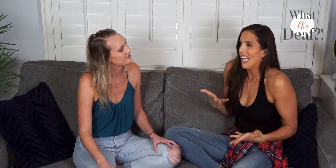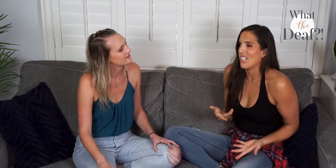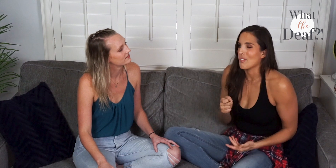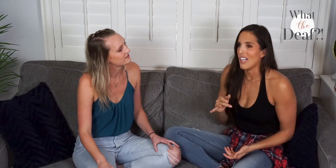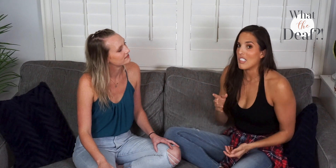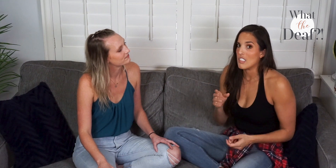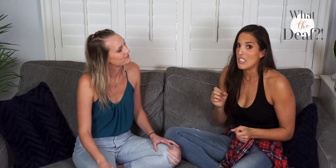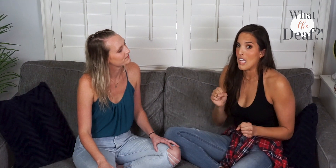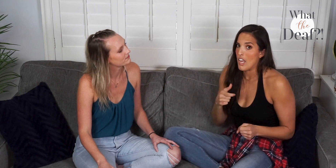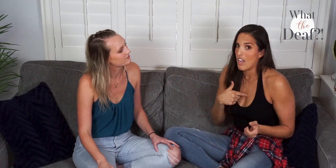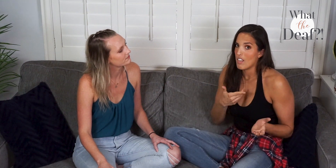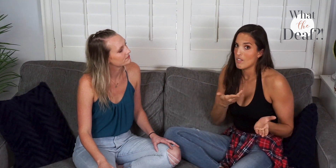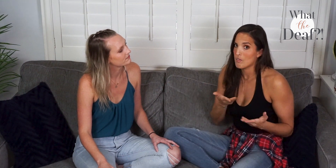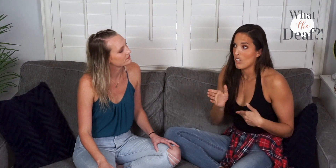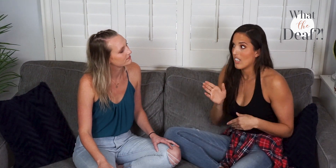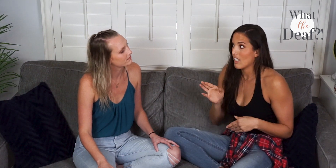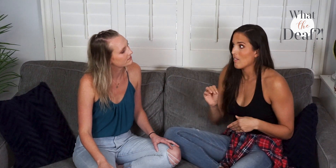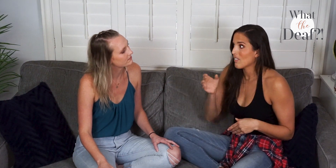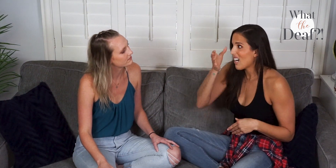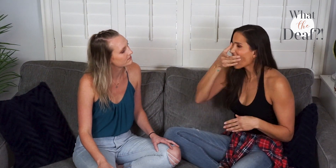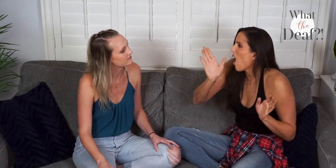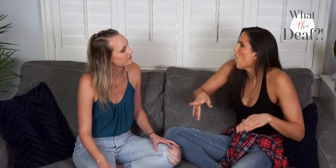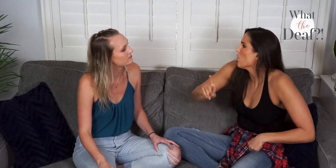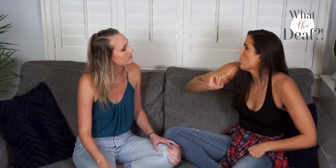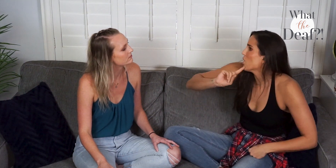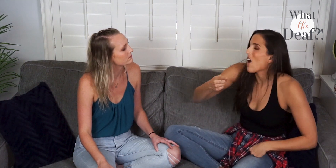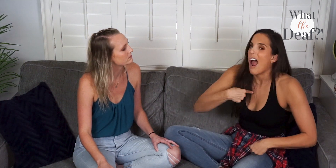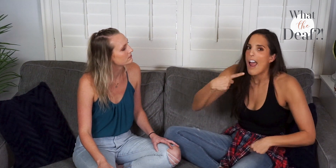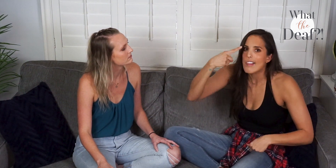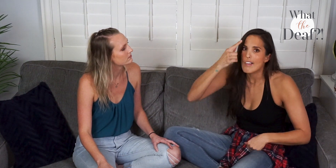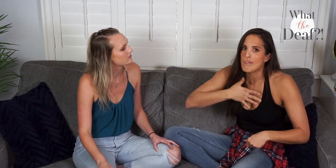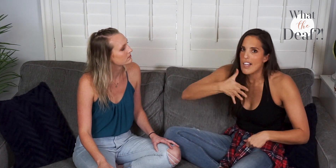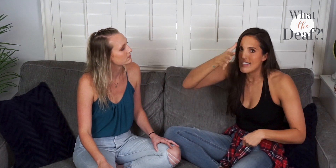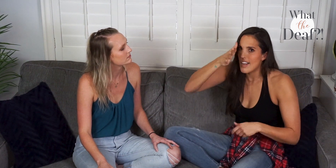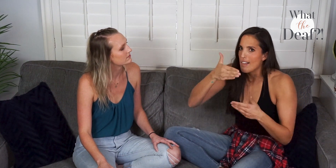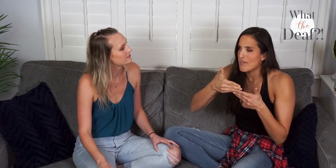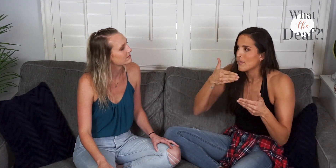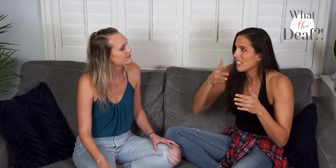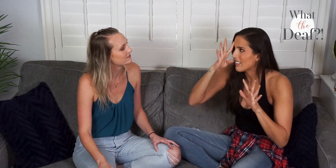And so he was already here. So I asked my dad like, "Hey, can I bring him?" And my dad was like, "Oh sure."